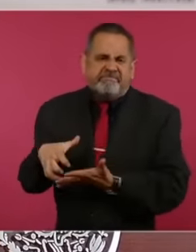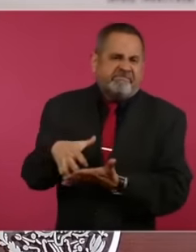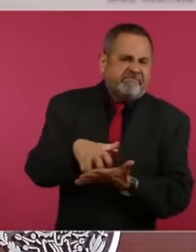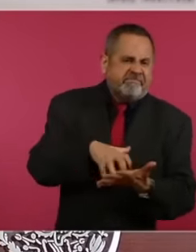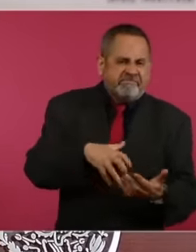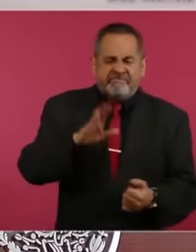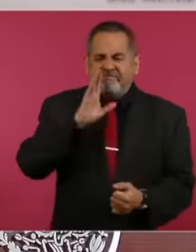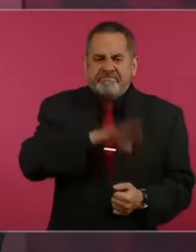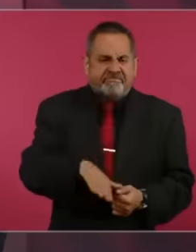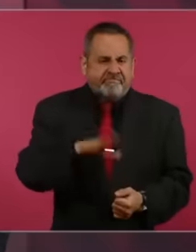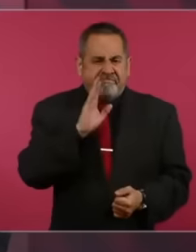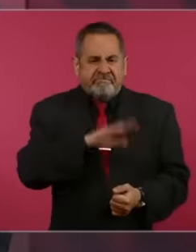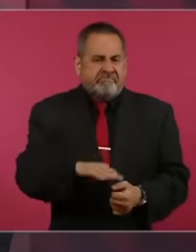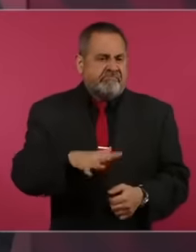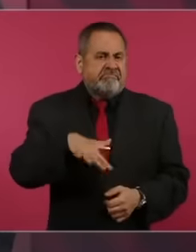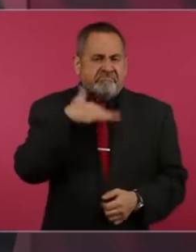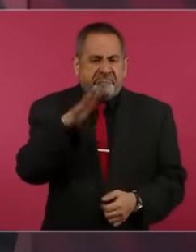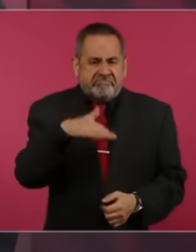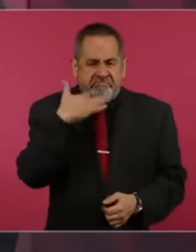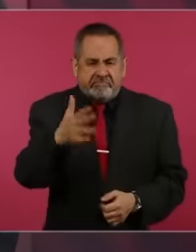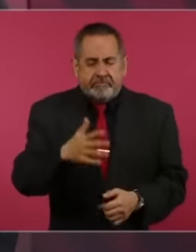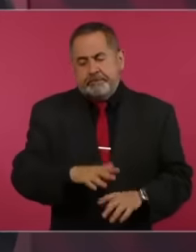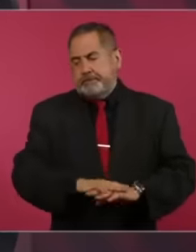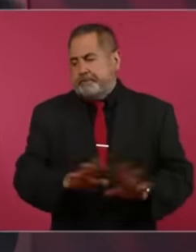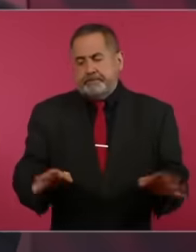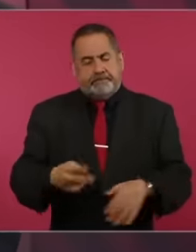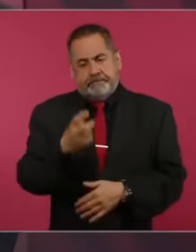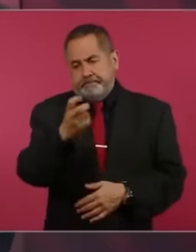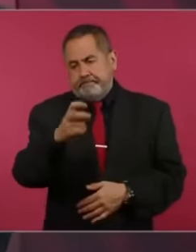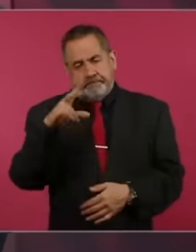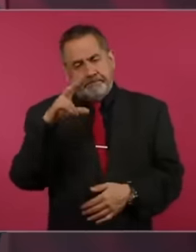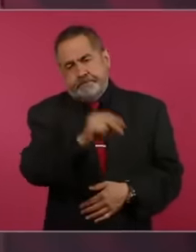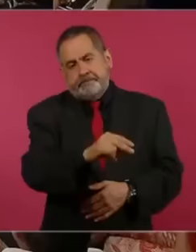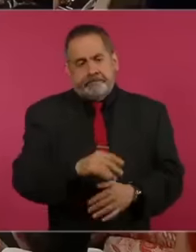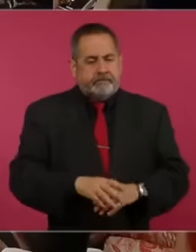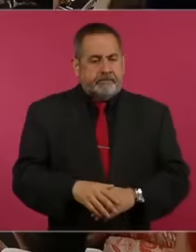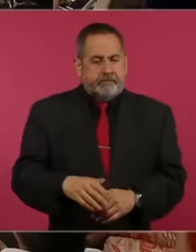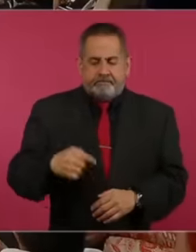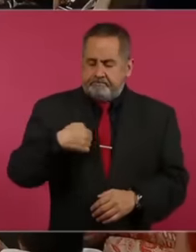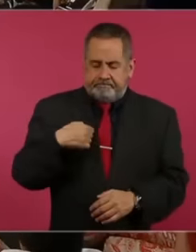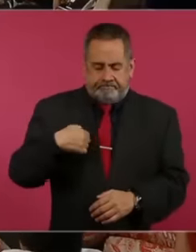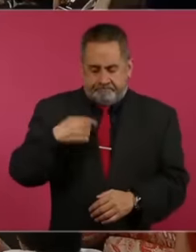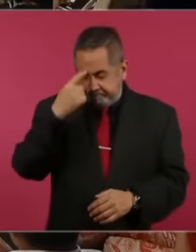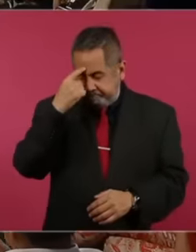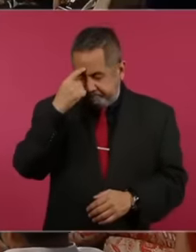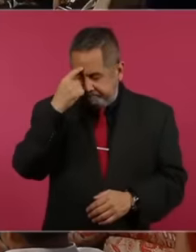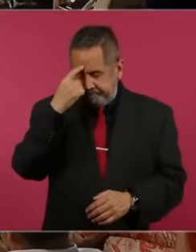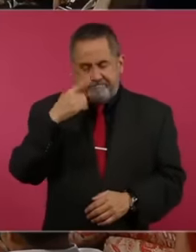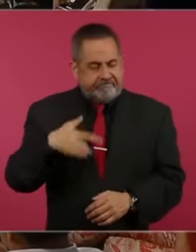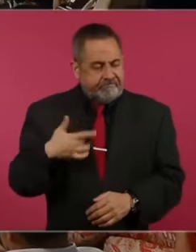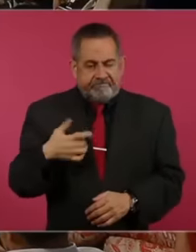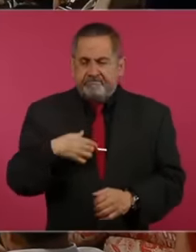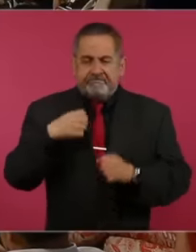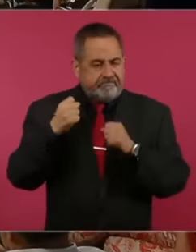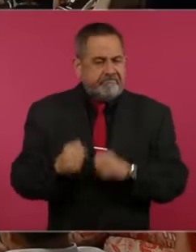we are against corruption I am increasingly convinced that